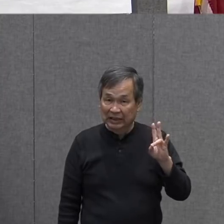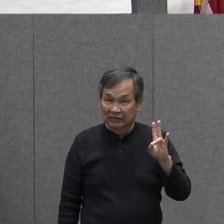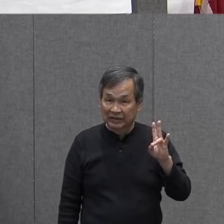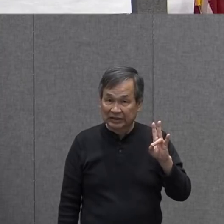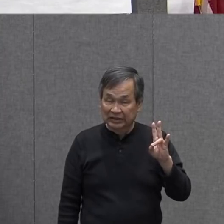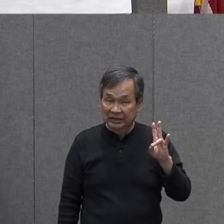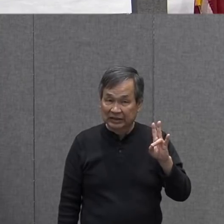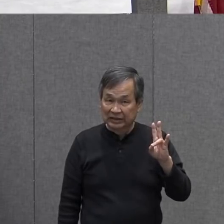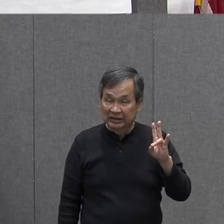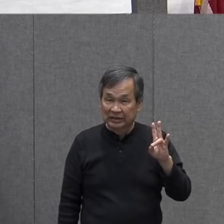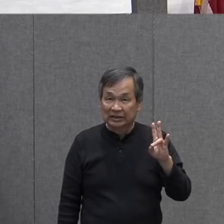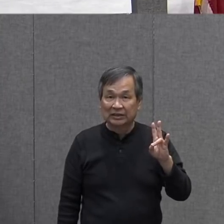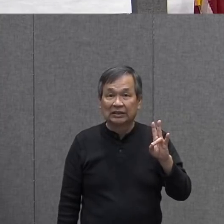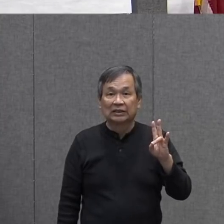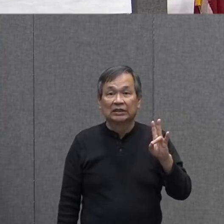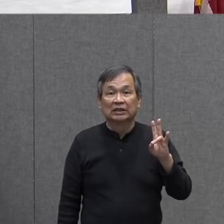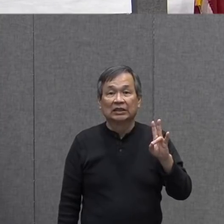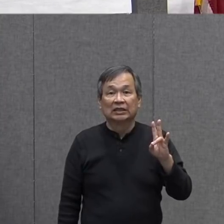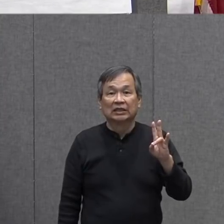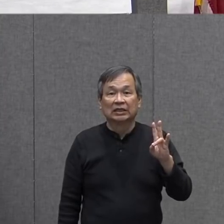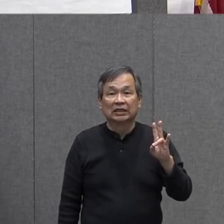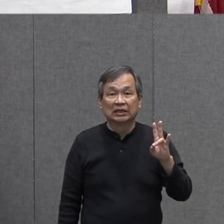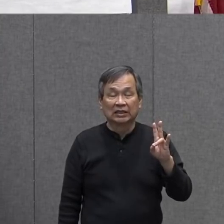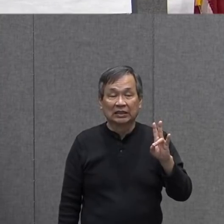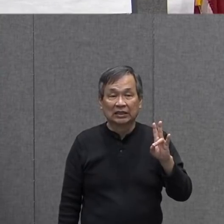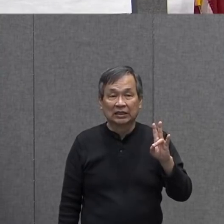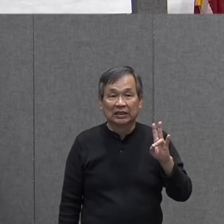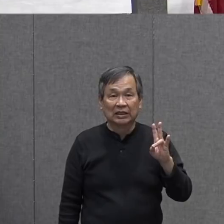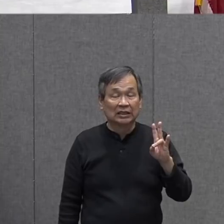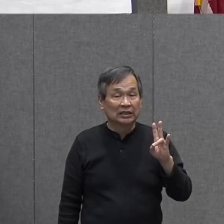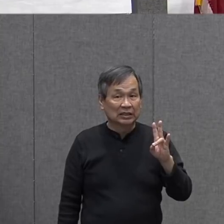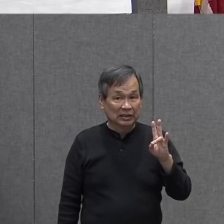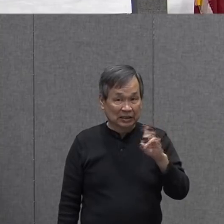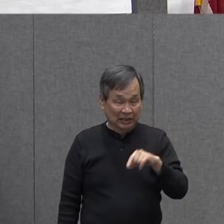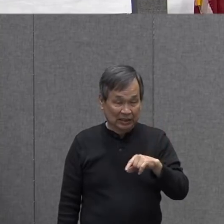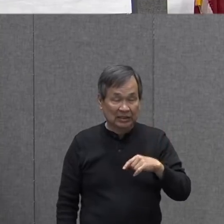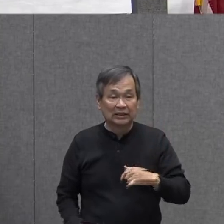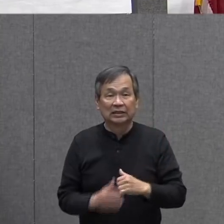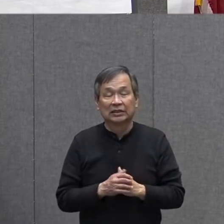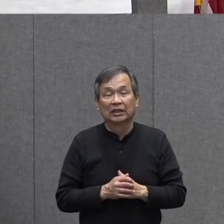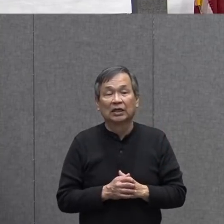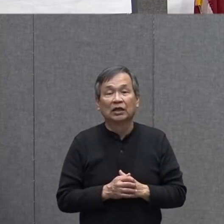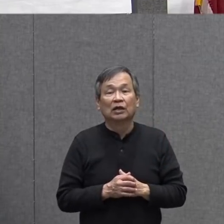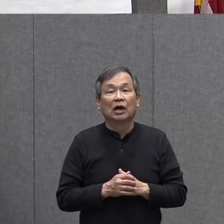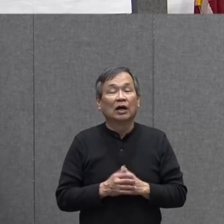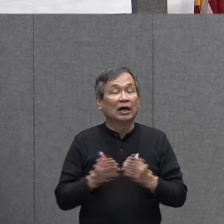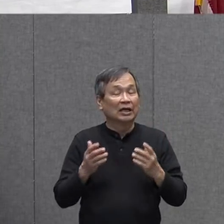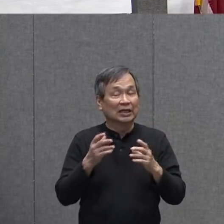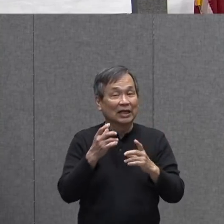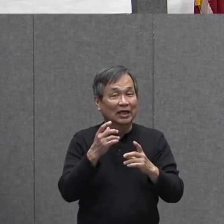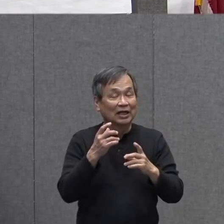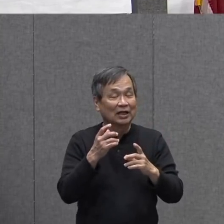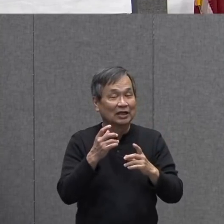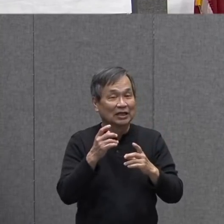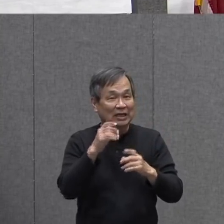A nice jump of 10, and here's that tricky one again. So what's gonna be 10 more than 197?